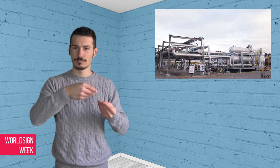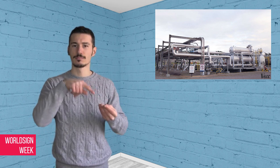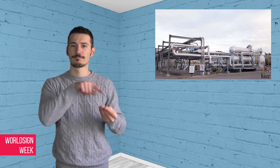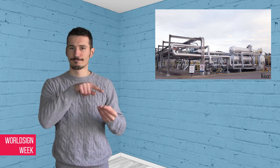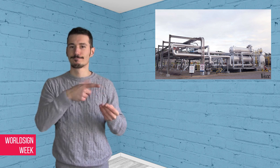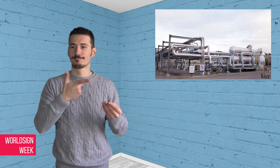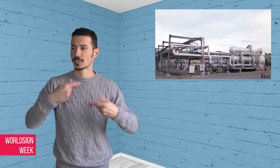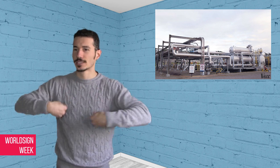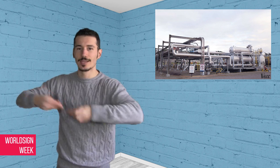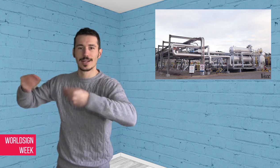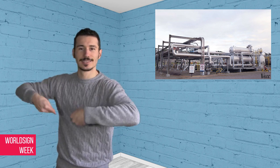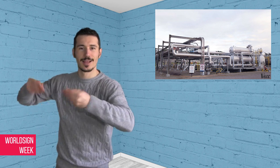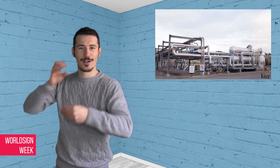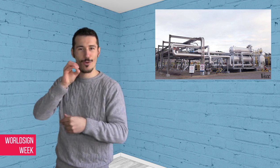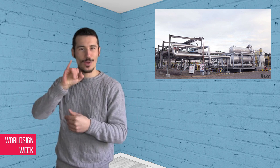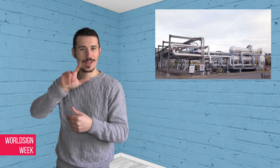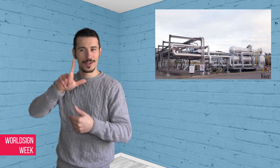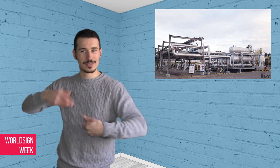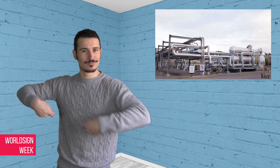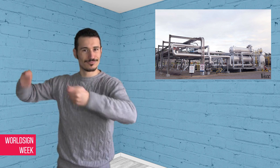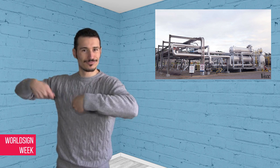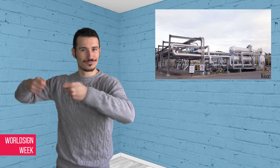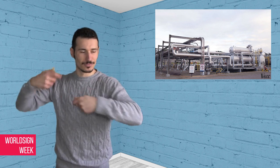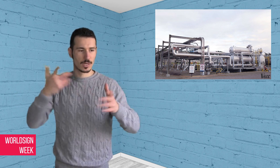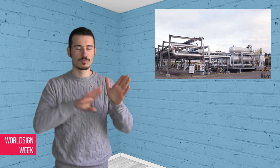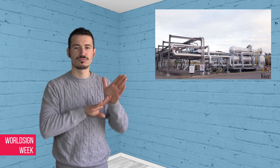drilling for many years.